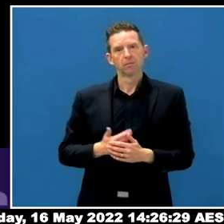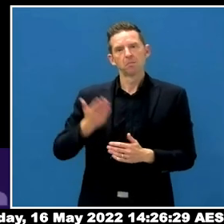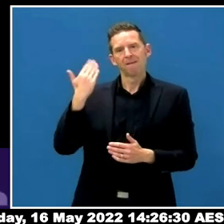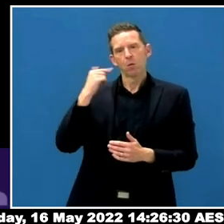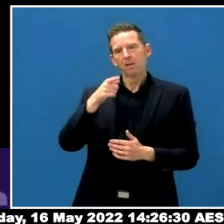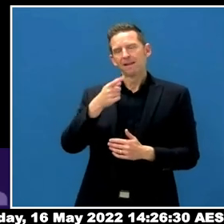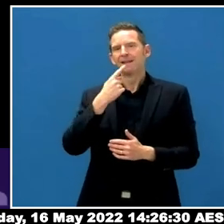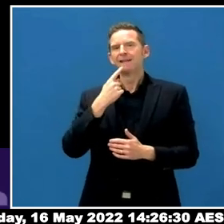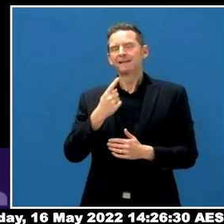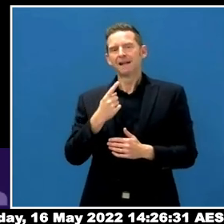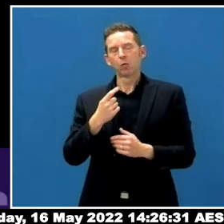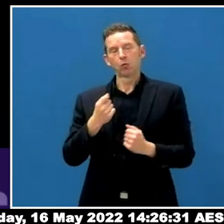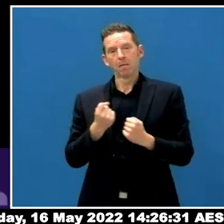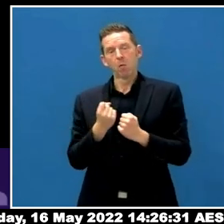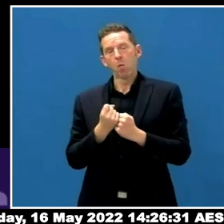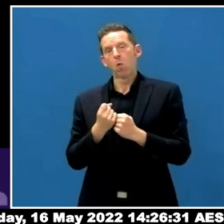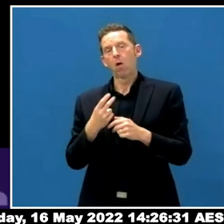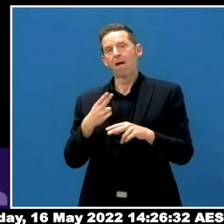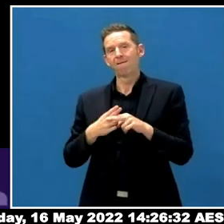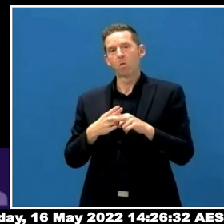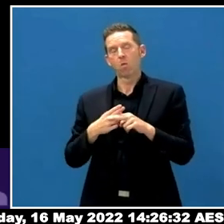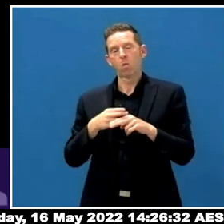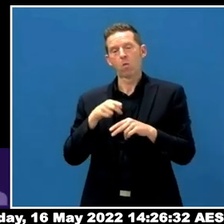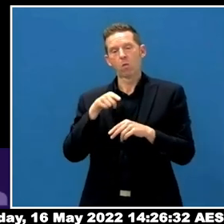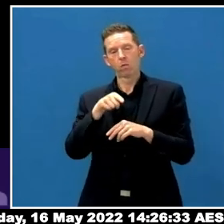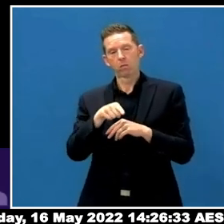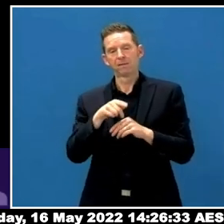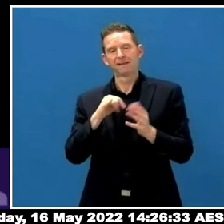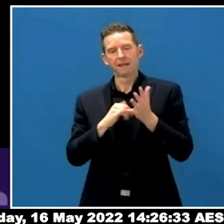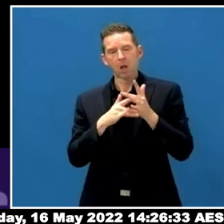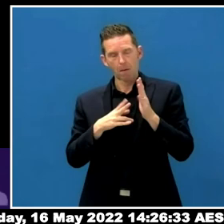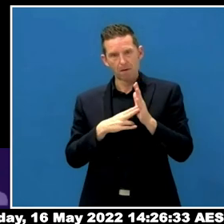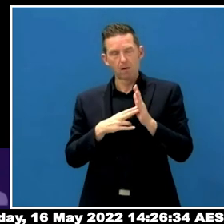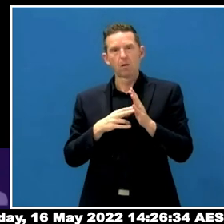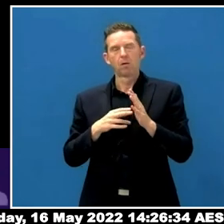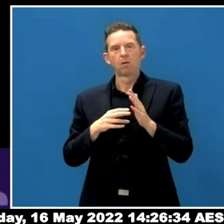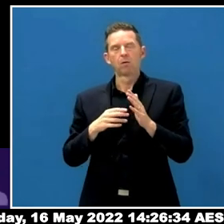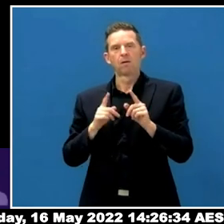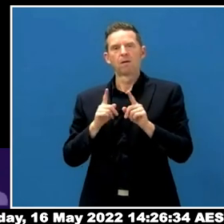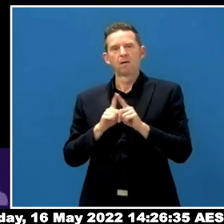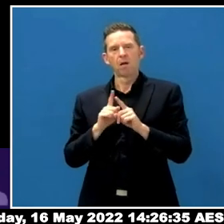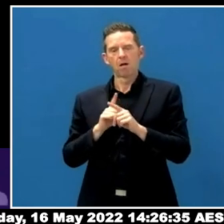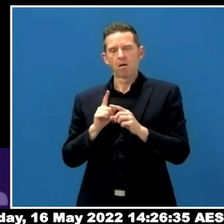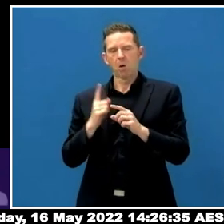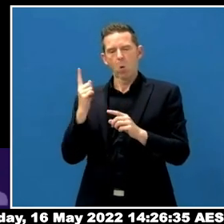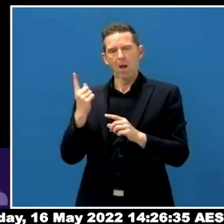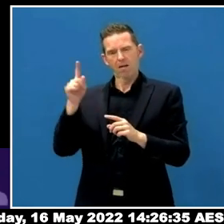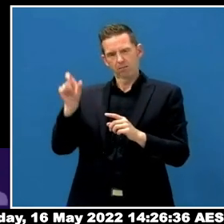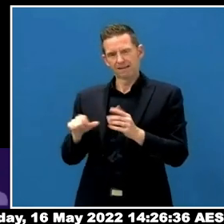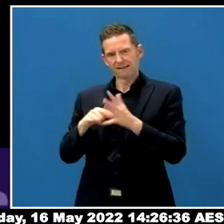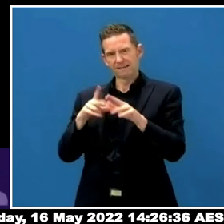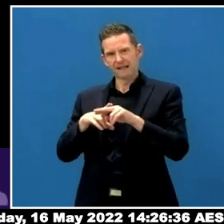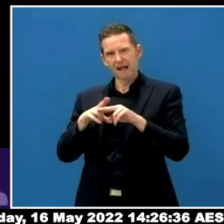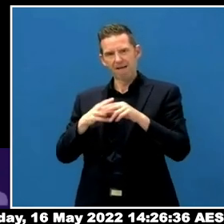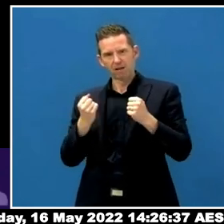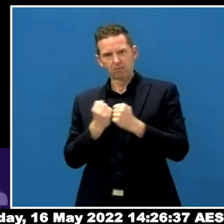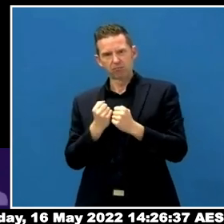when he started. LILLY: Yes. MR FOGARTY: And then it changed to one to one; is that right? That's correct, in 2019. What prompted that change, do you recall?